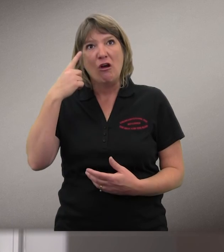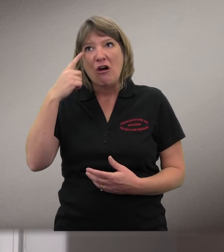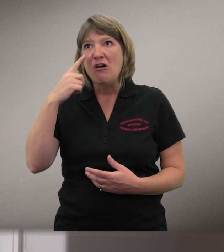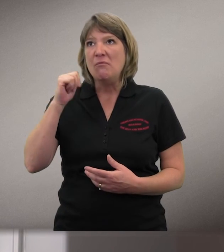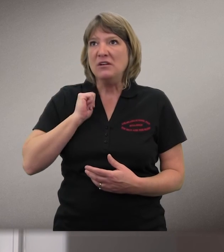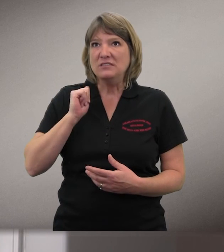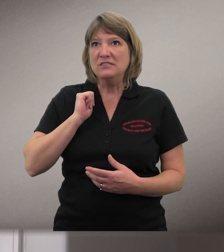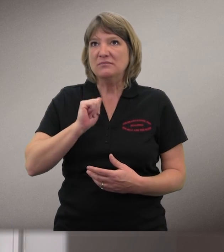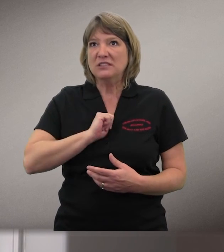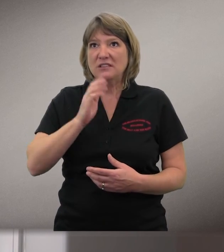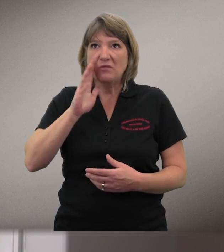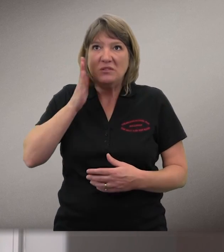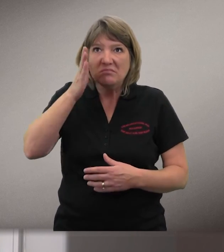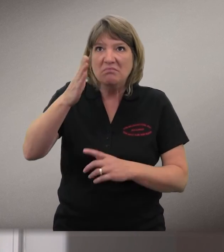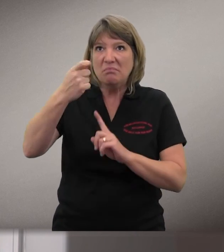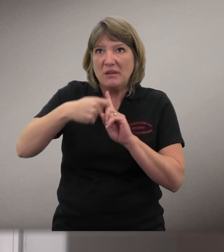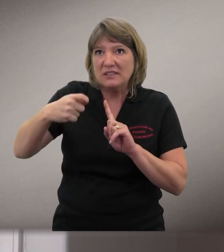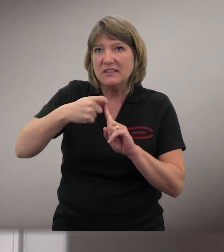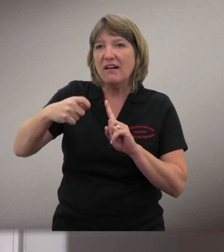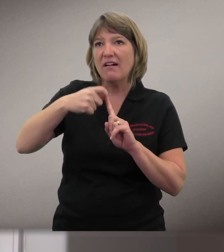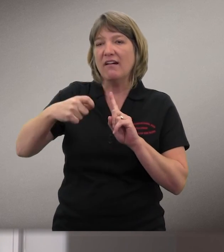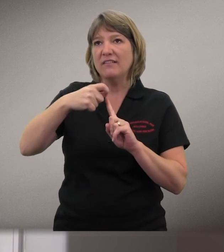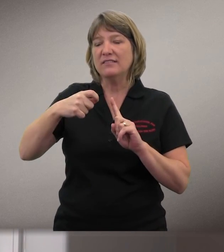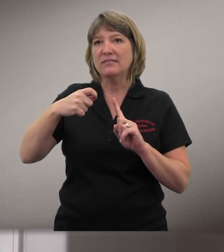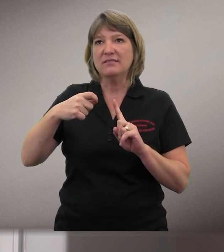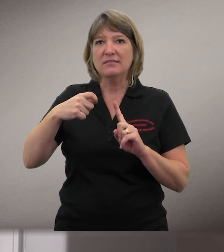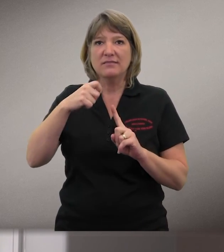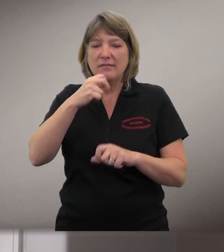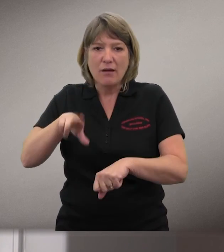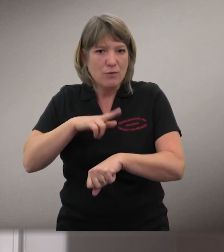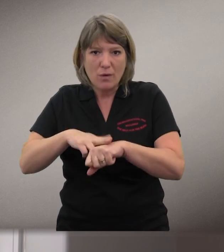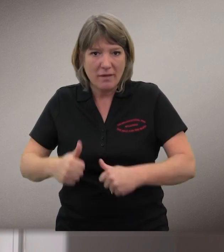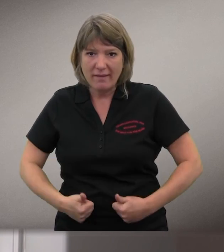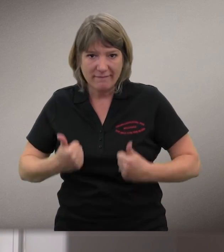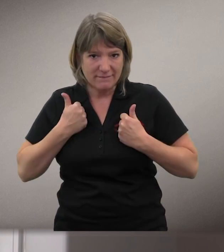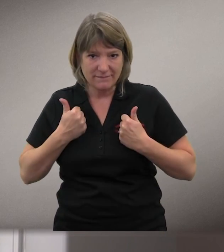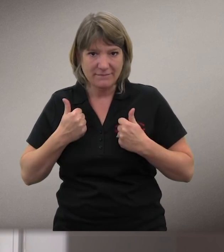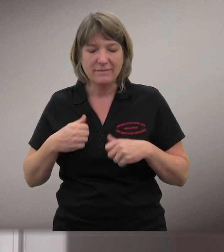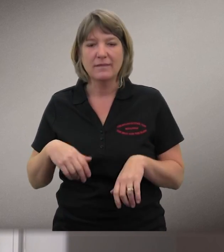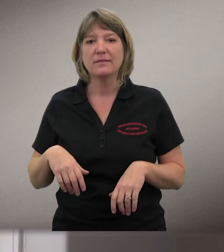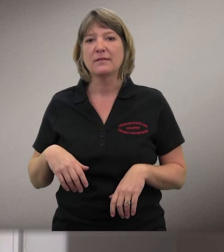They thought that I was going to be picked on. They thought that I wasn't going to have a normal life.